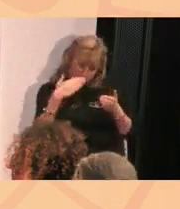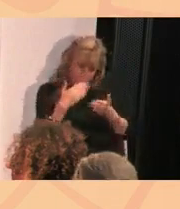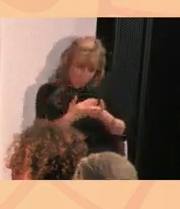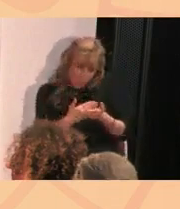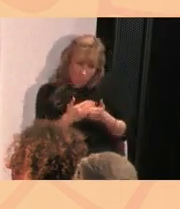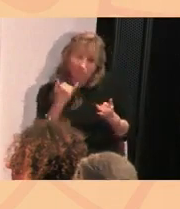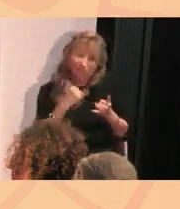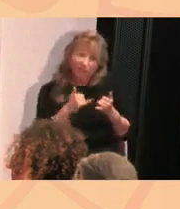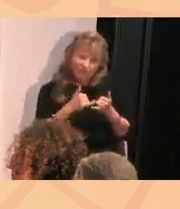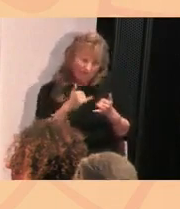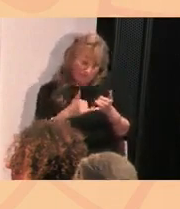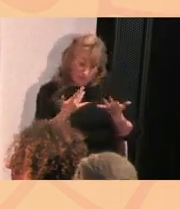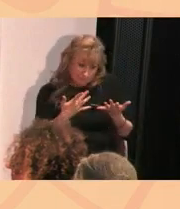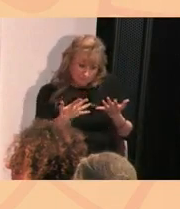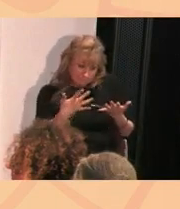white anthropologists.